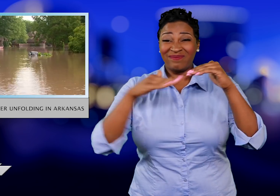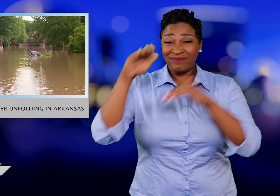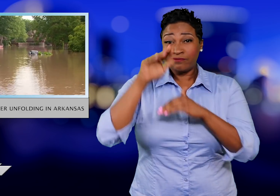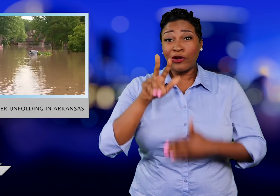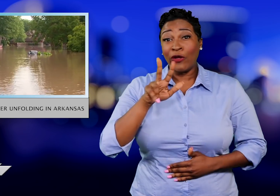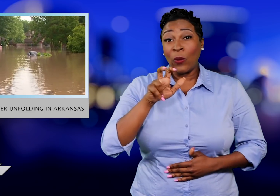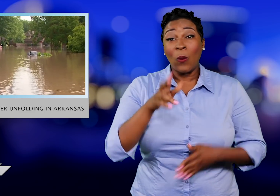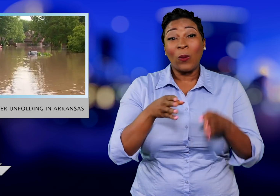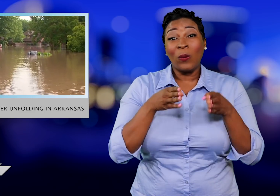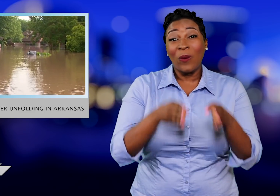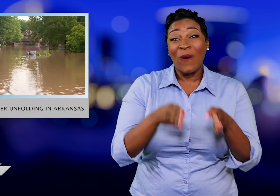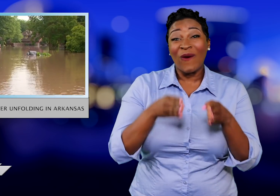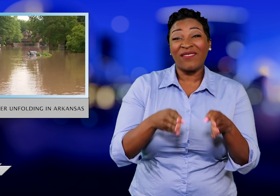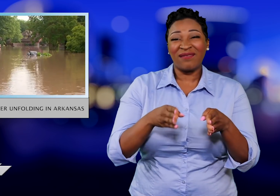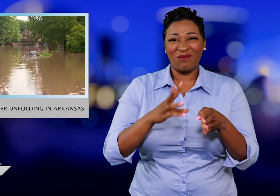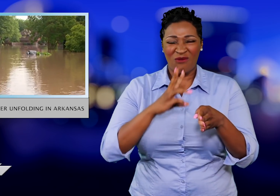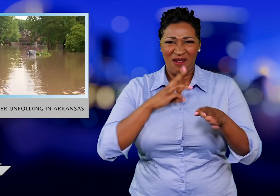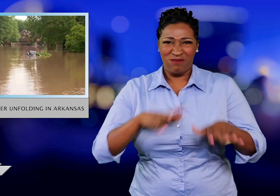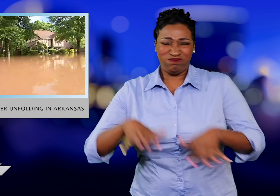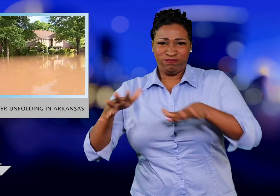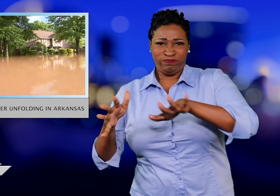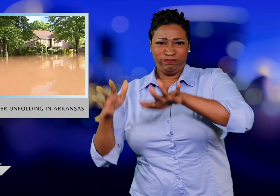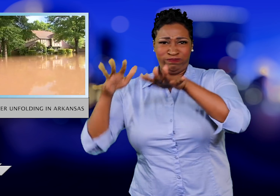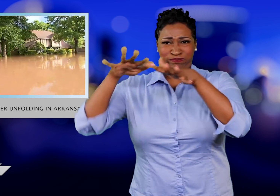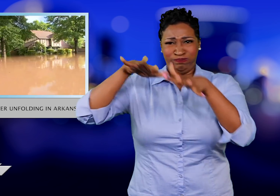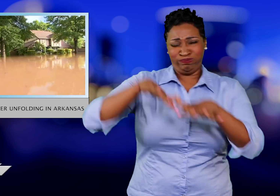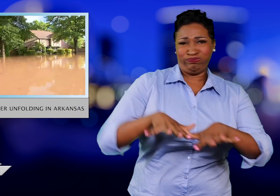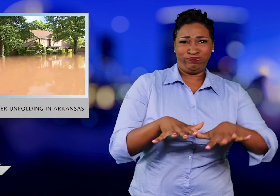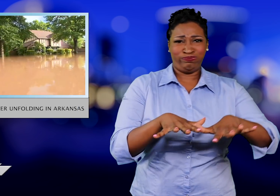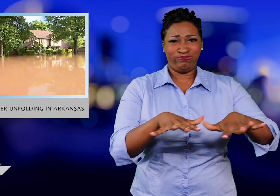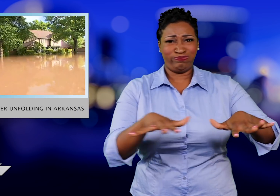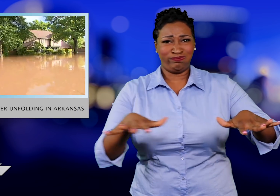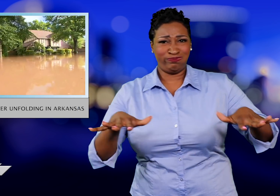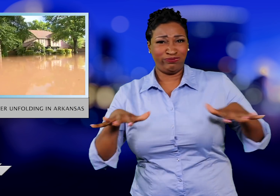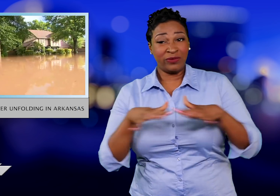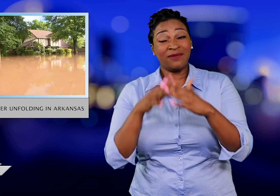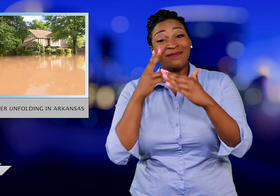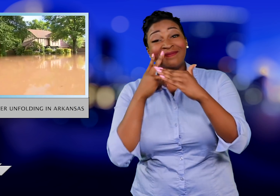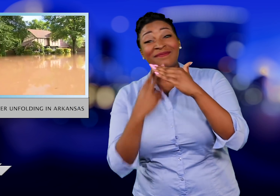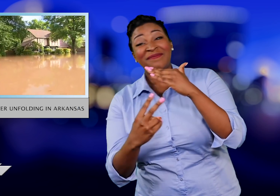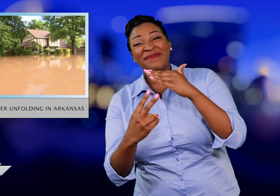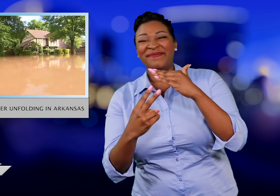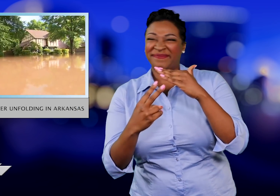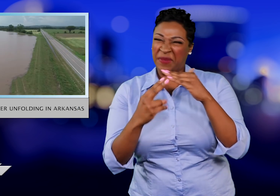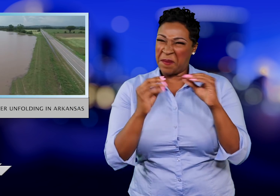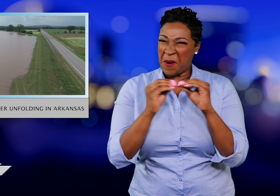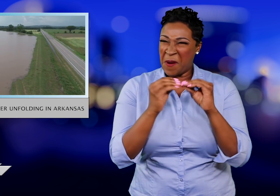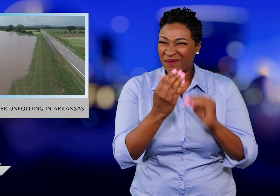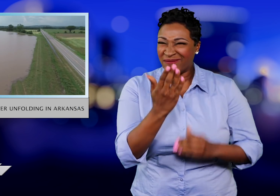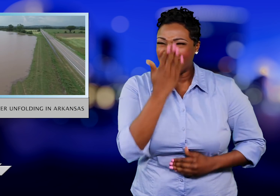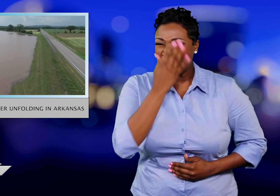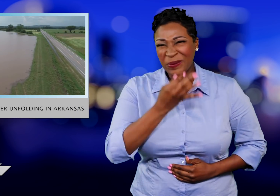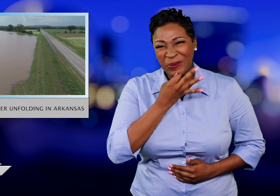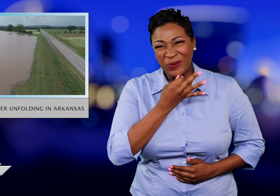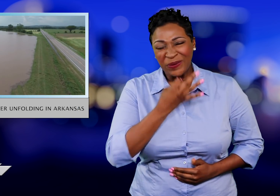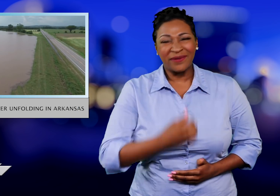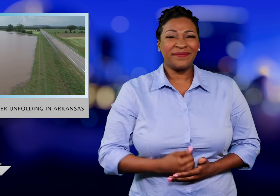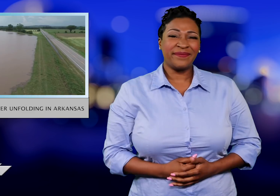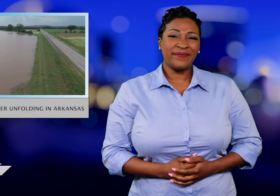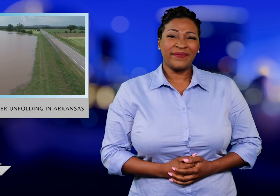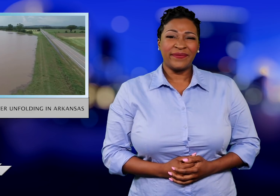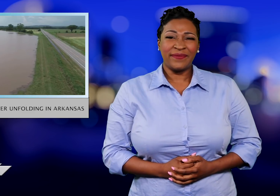More than 300 roads are underwater with the potential for more to come.